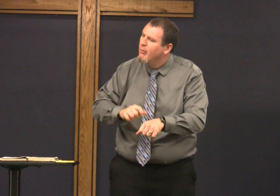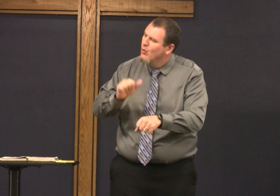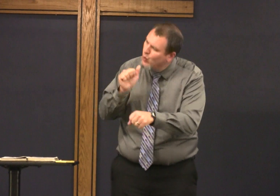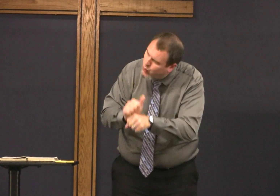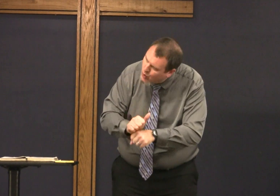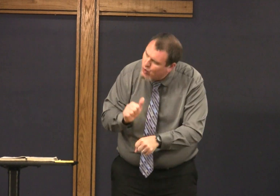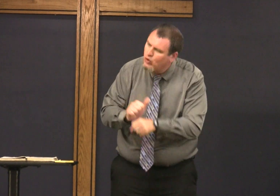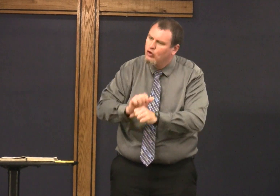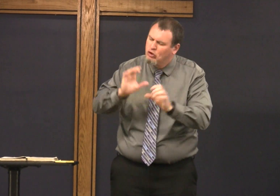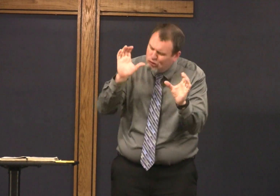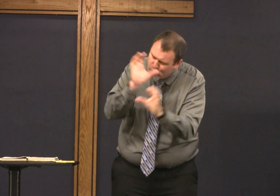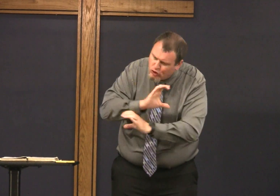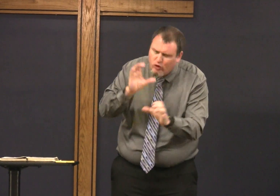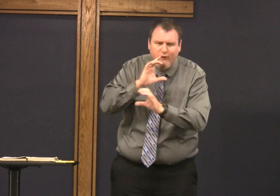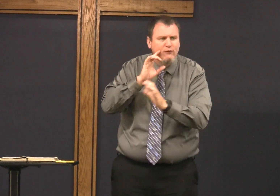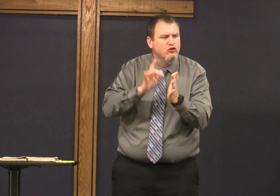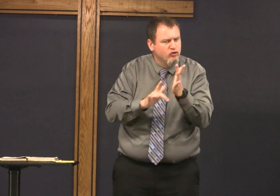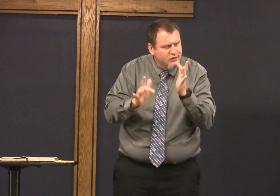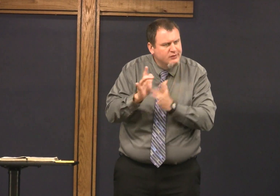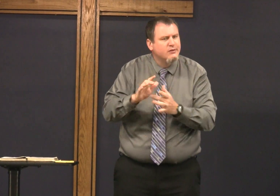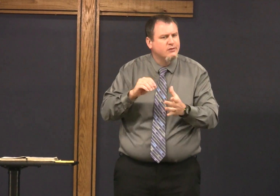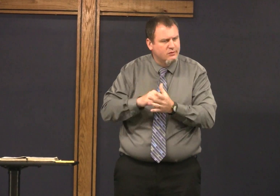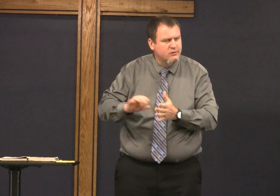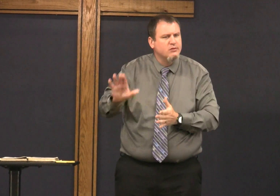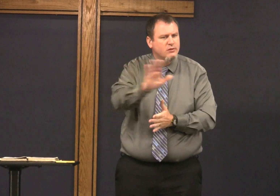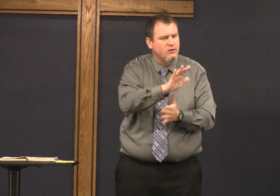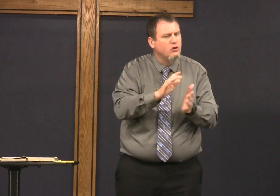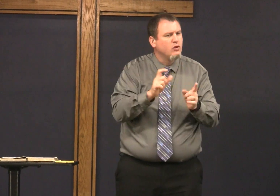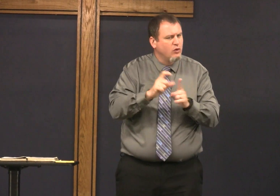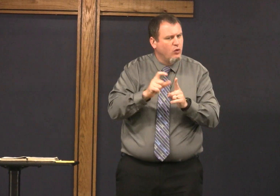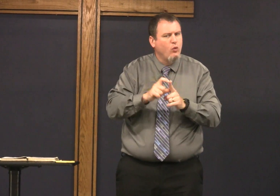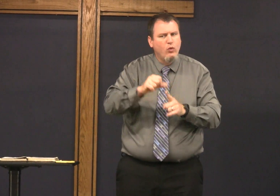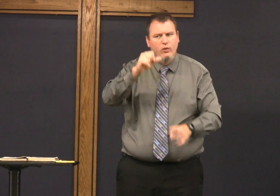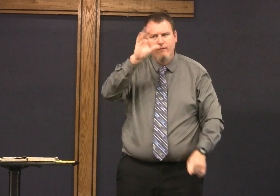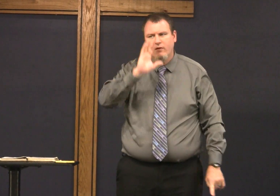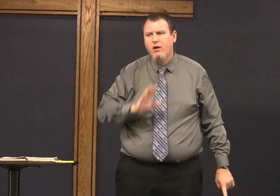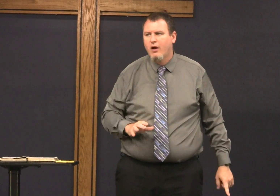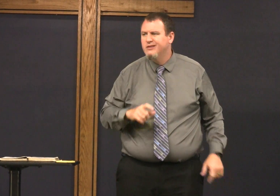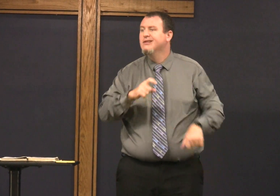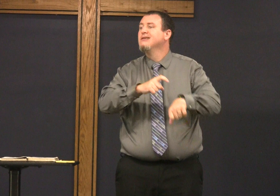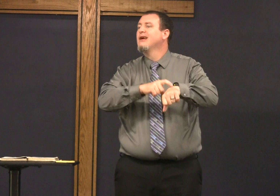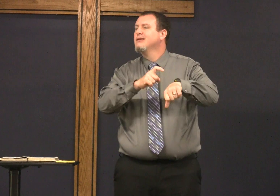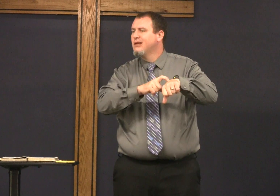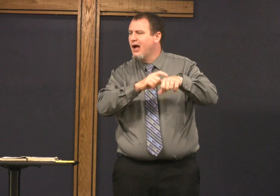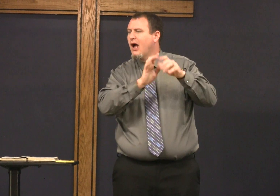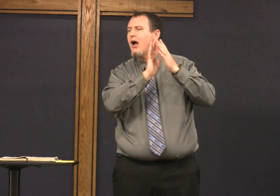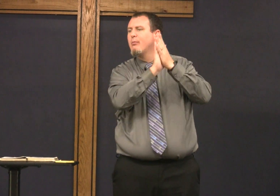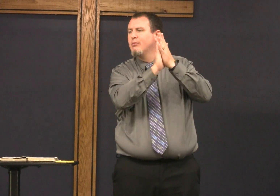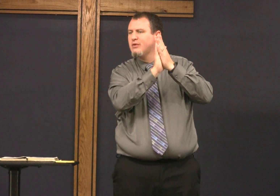that searching requires work time and a little bit of effort